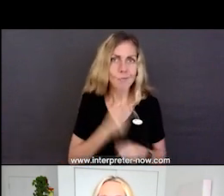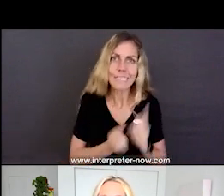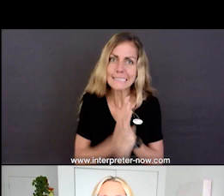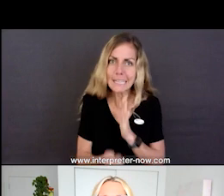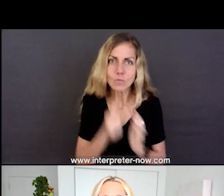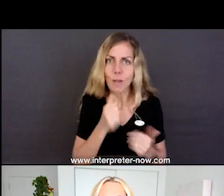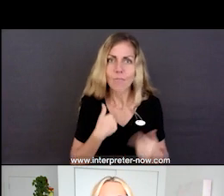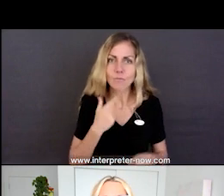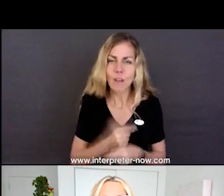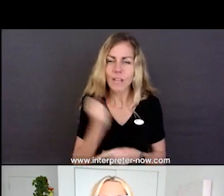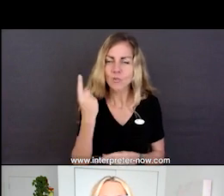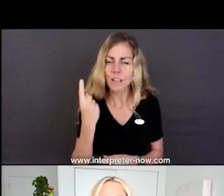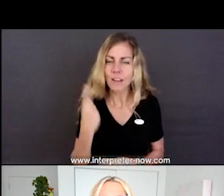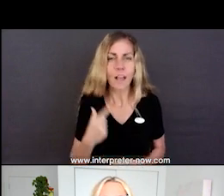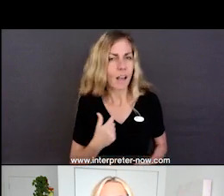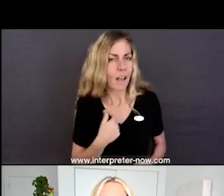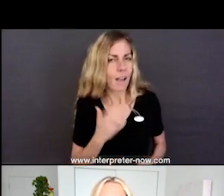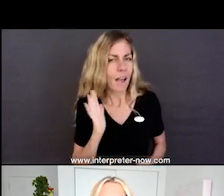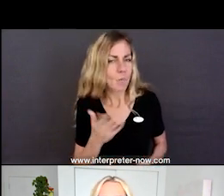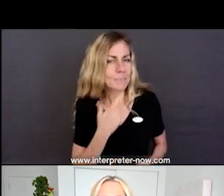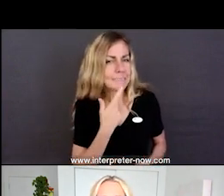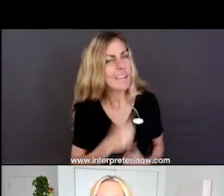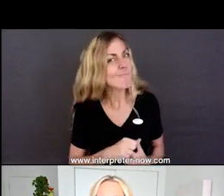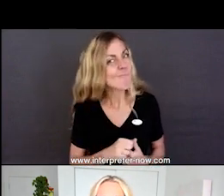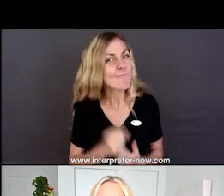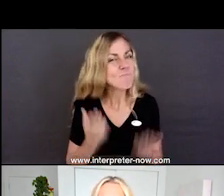I would argue that perhaps that's not all there is.